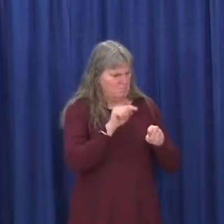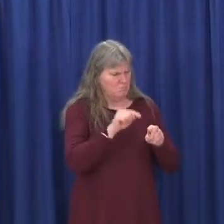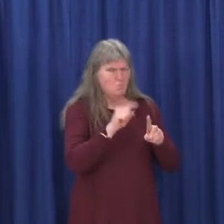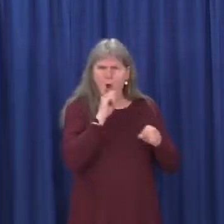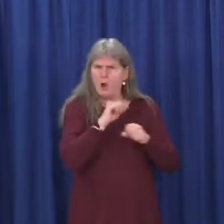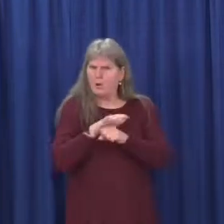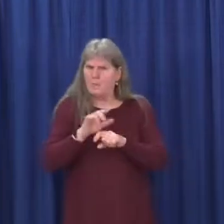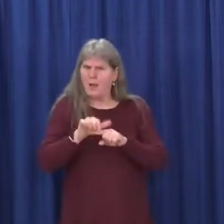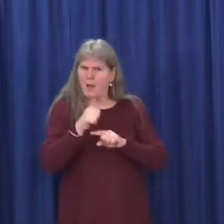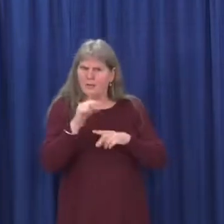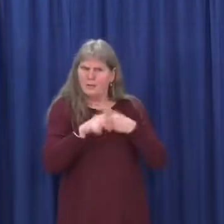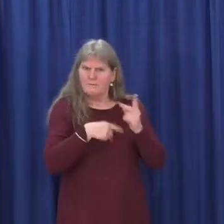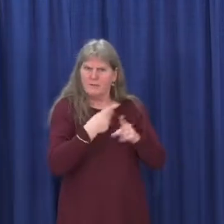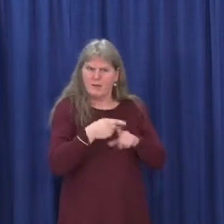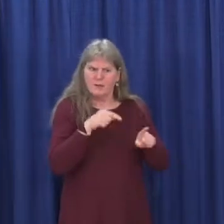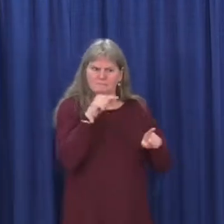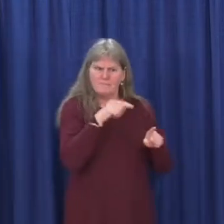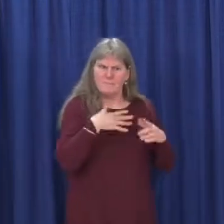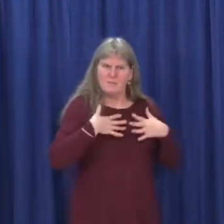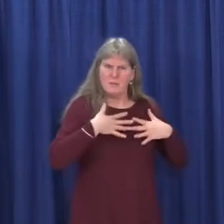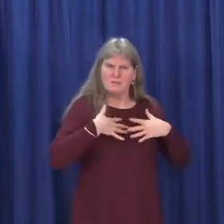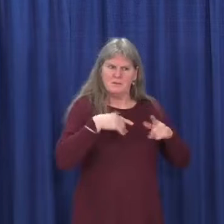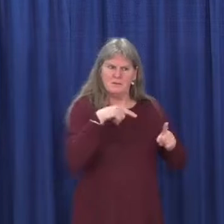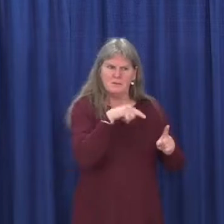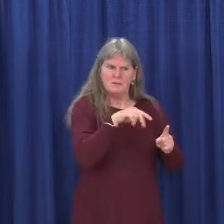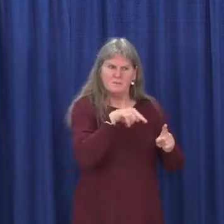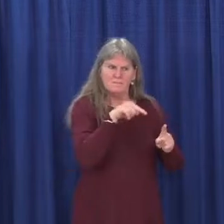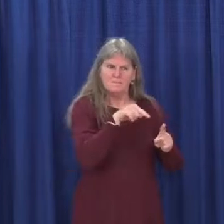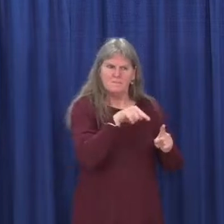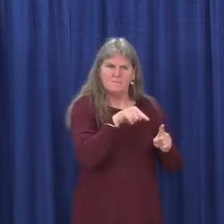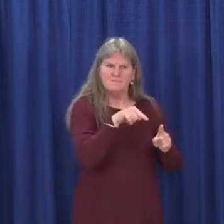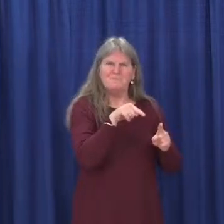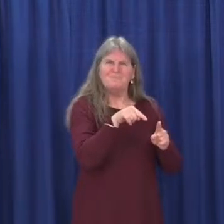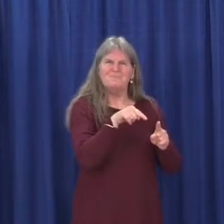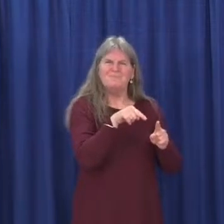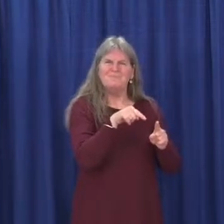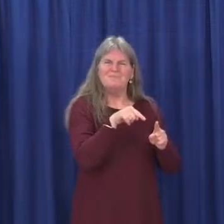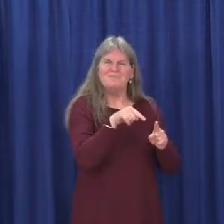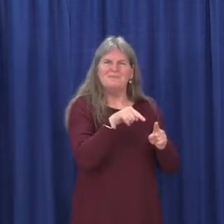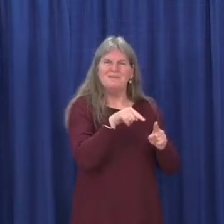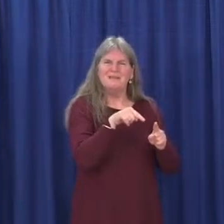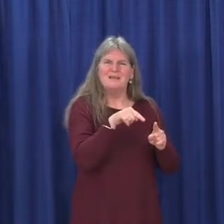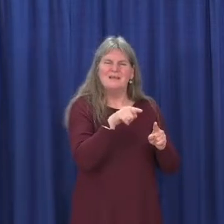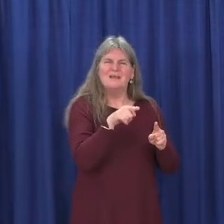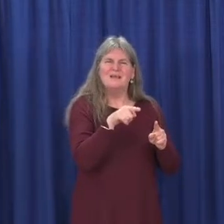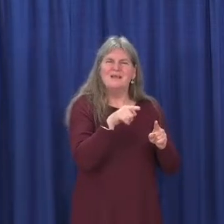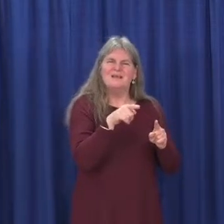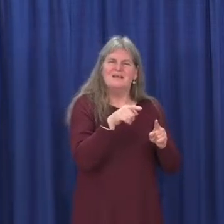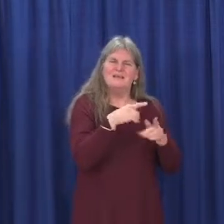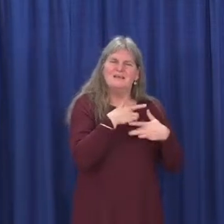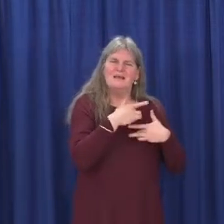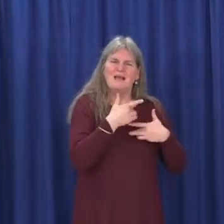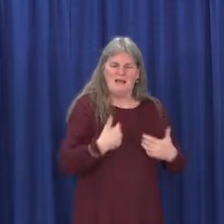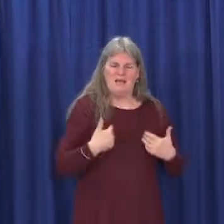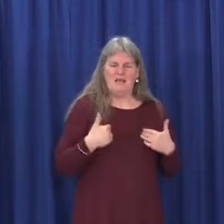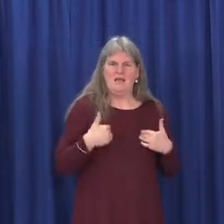something where very young children can have severe illness.